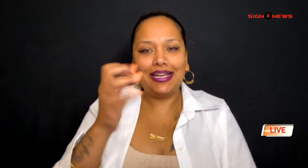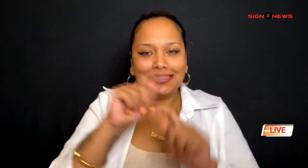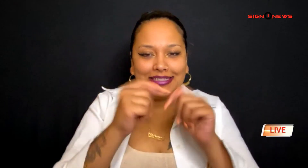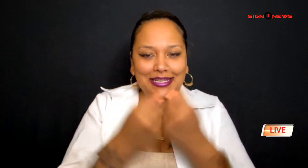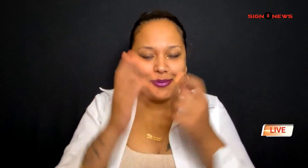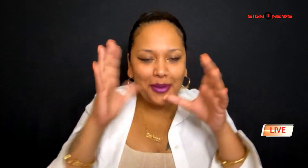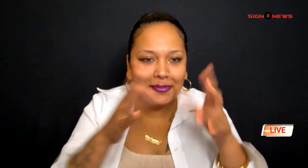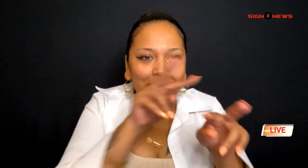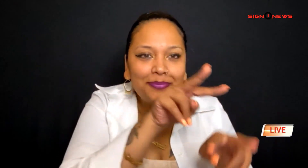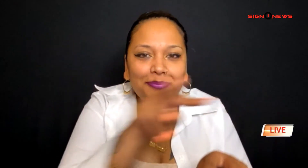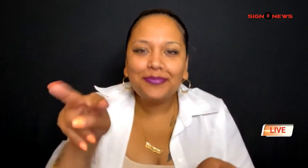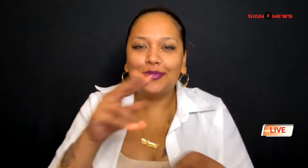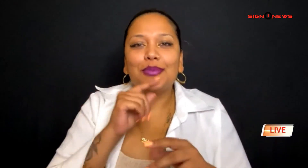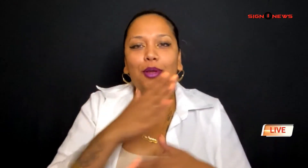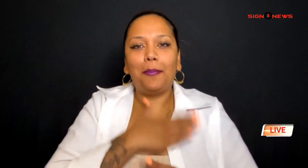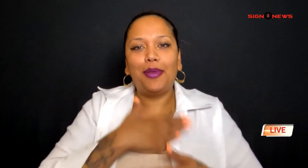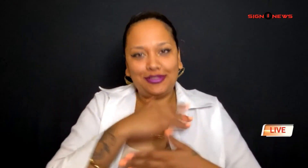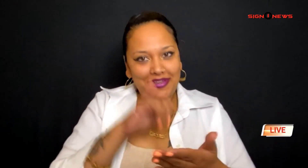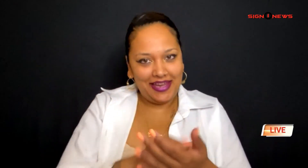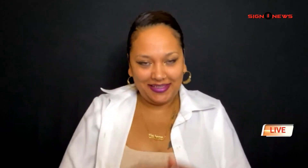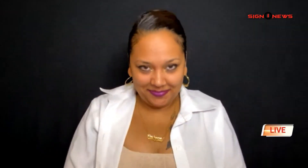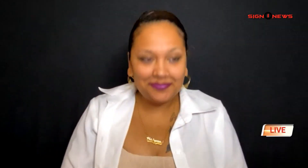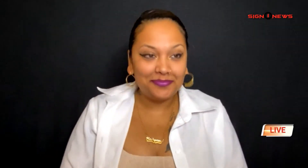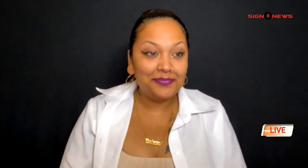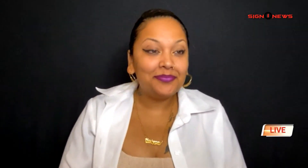in an upcoming broadcasts we would really appreciate that